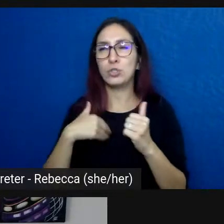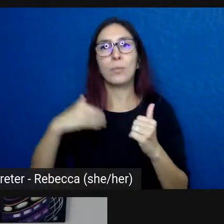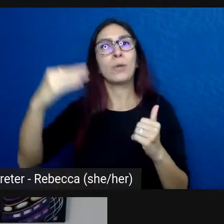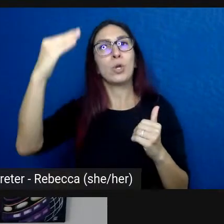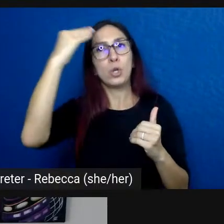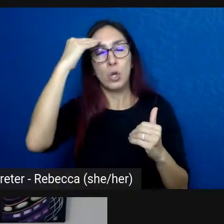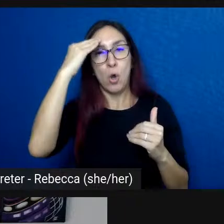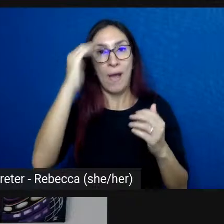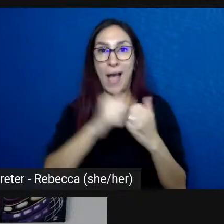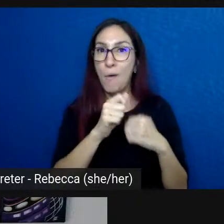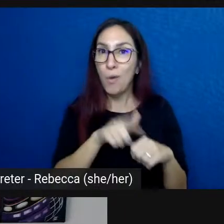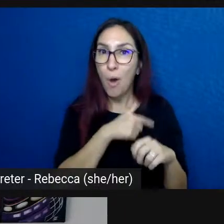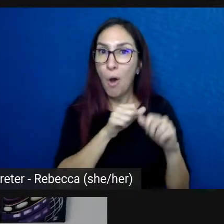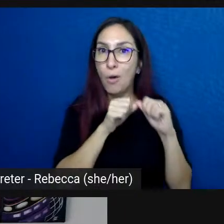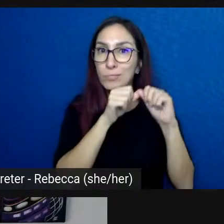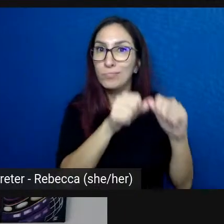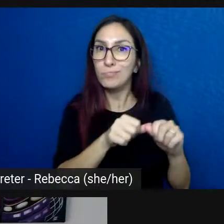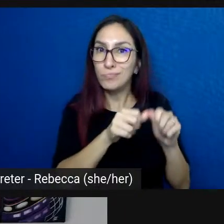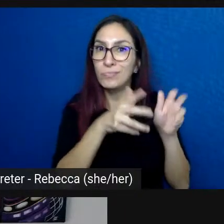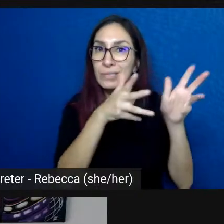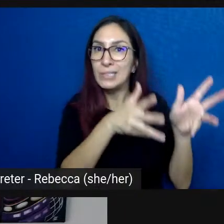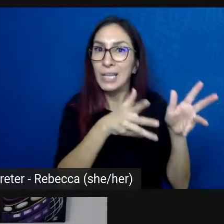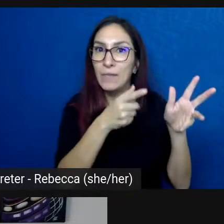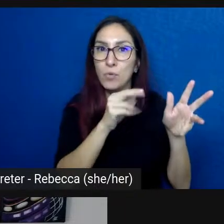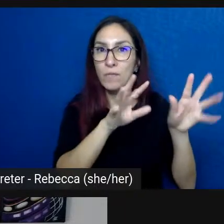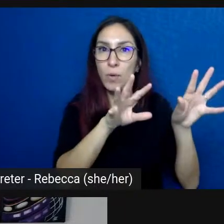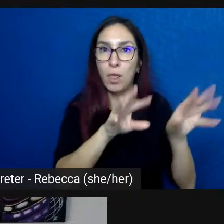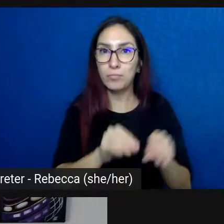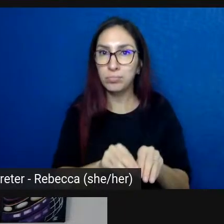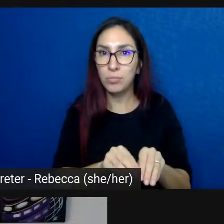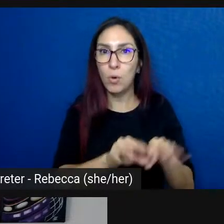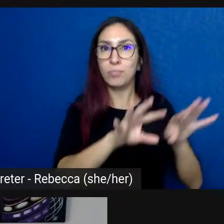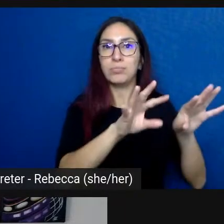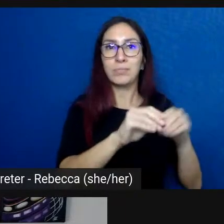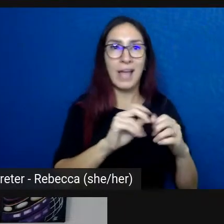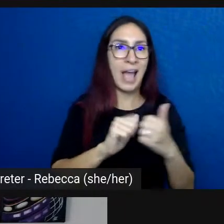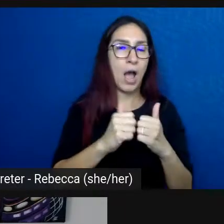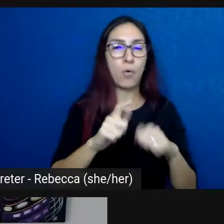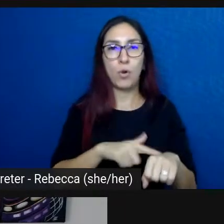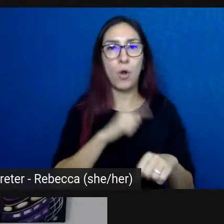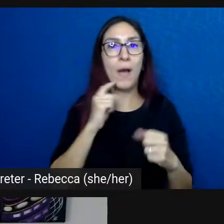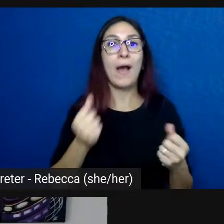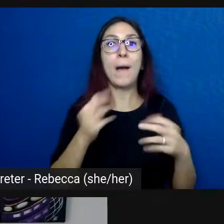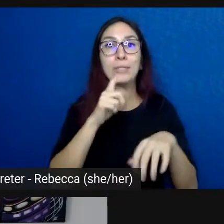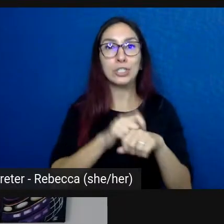time, focusing the information to Screen Readers is key so that everybody knows what is going on and if the Dialog is going to come and go